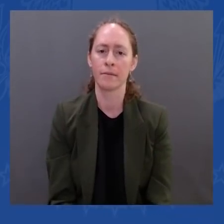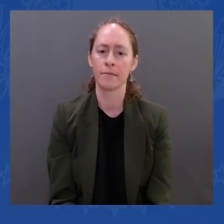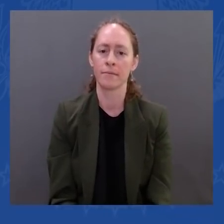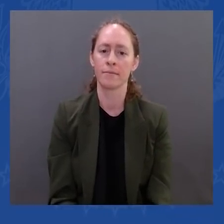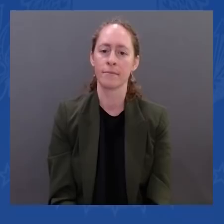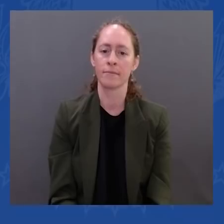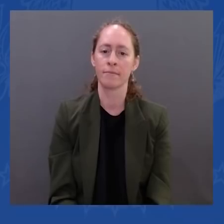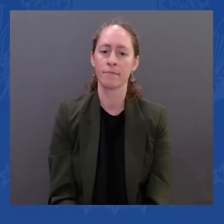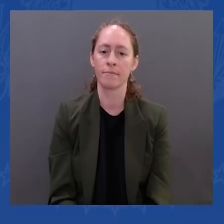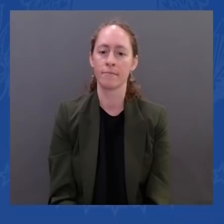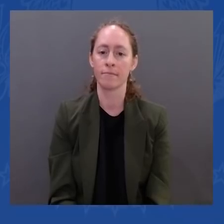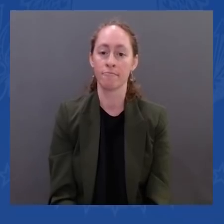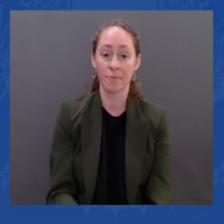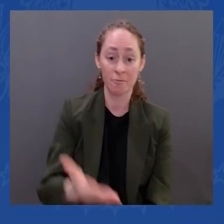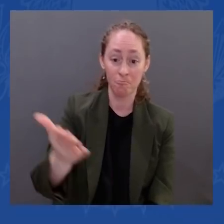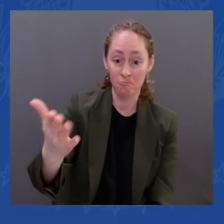The front row, Yamamoto-san?